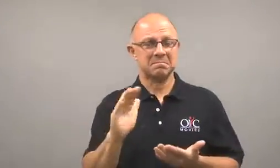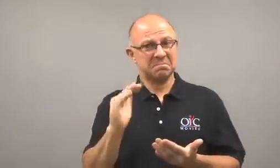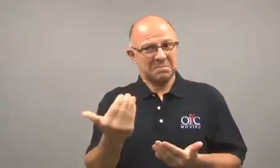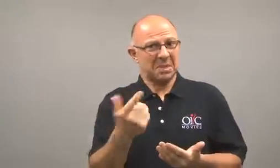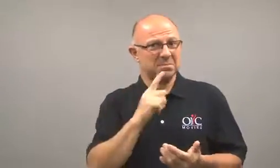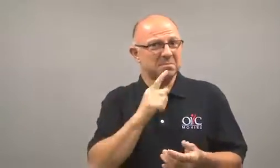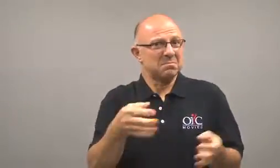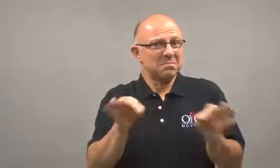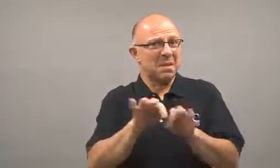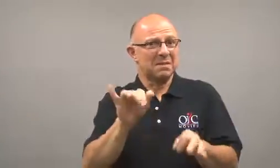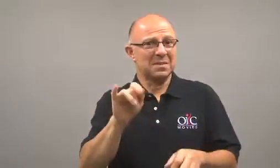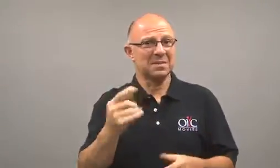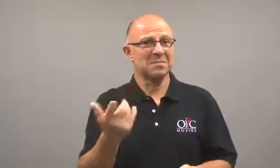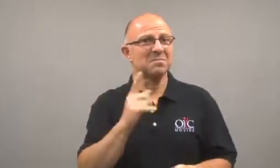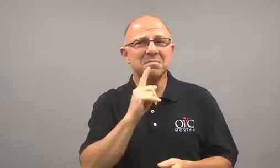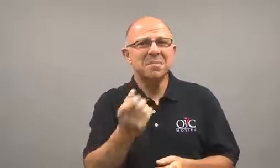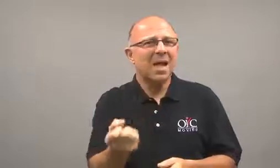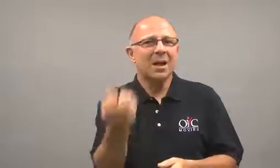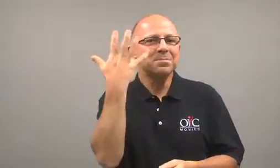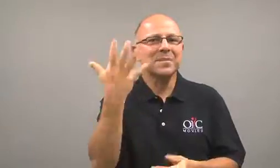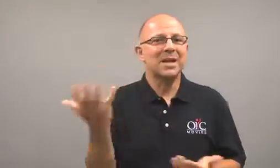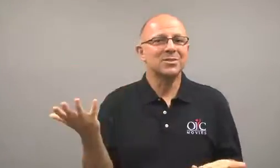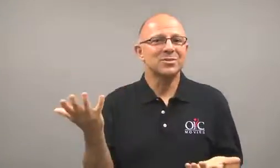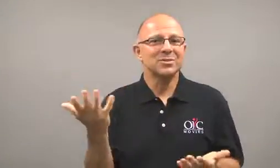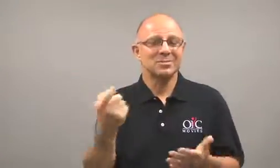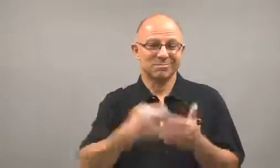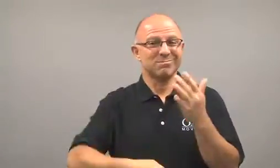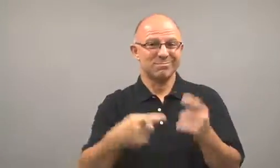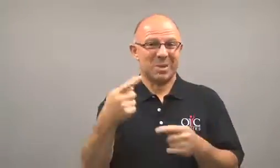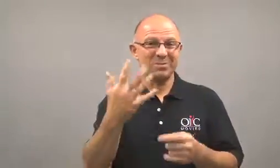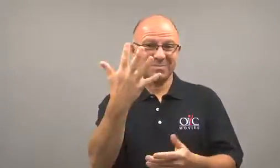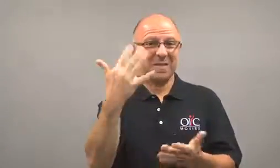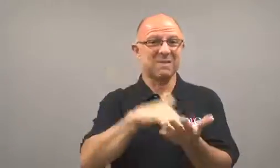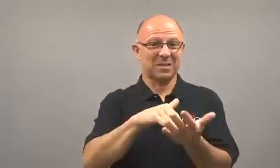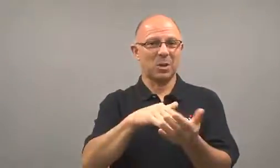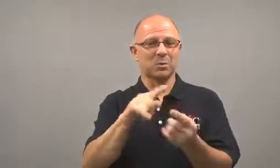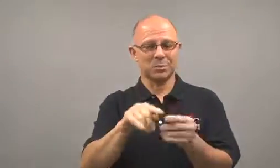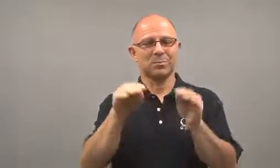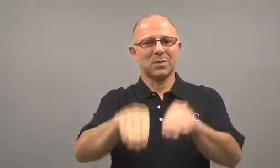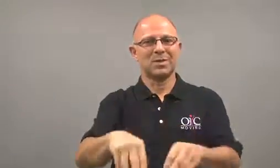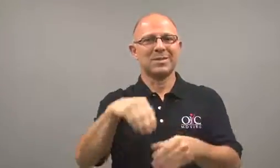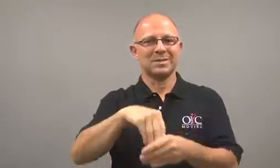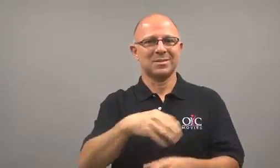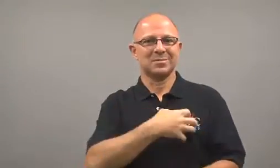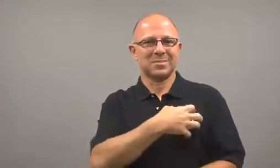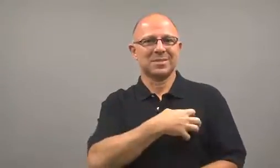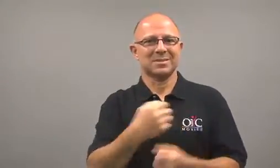It appears to be worth it.